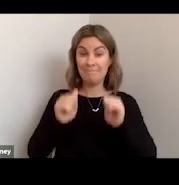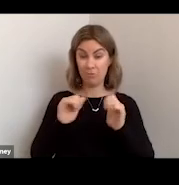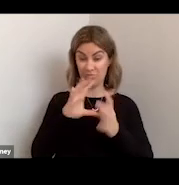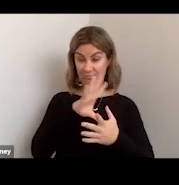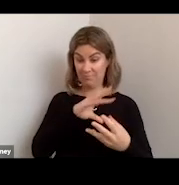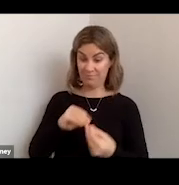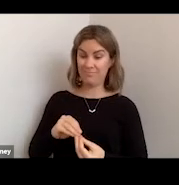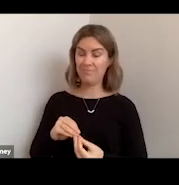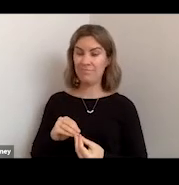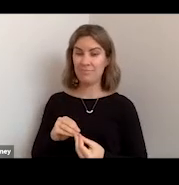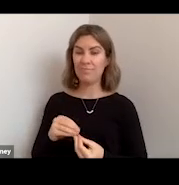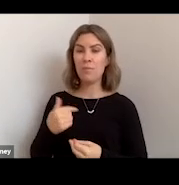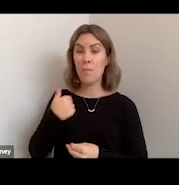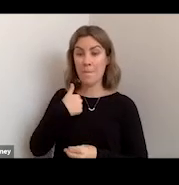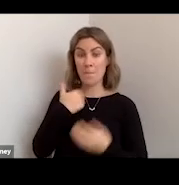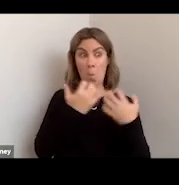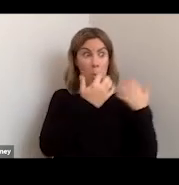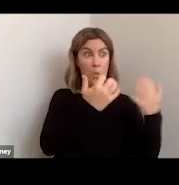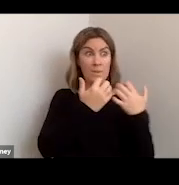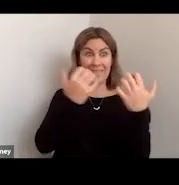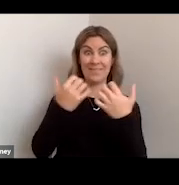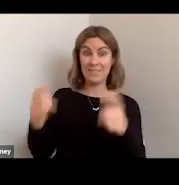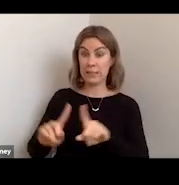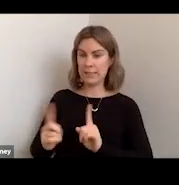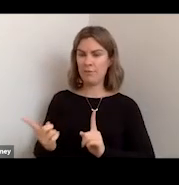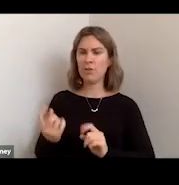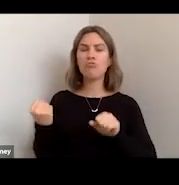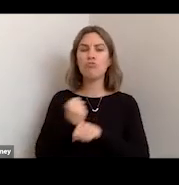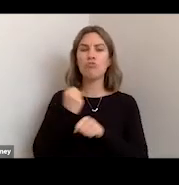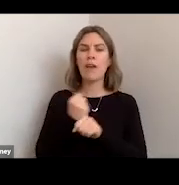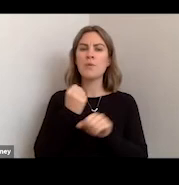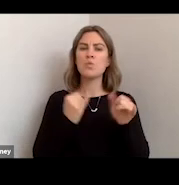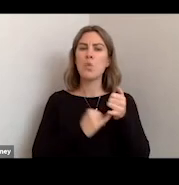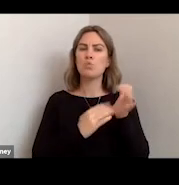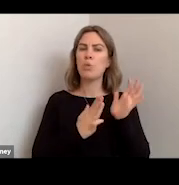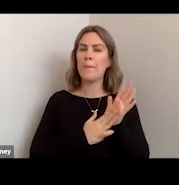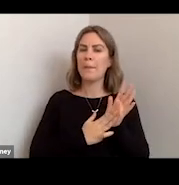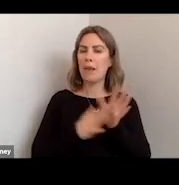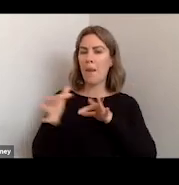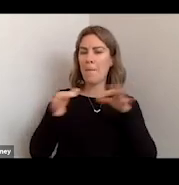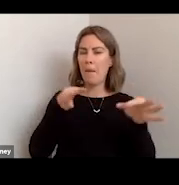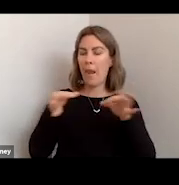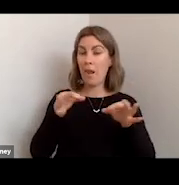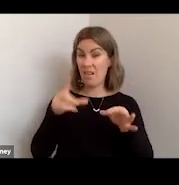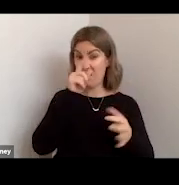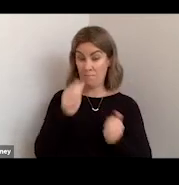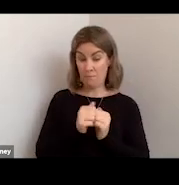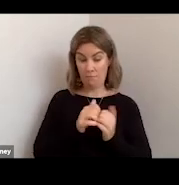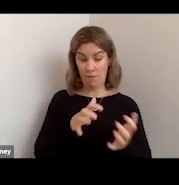audiences and I create a social media planner. I don't mind which tool you use. It doesn't matter, you can use a piece of paper. In fact, I